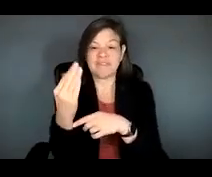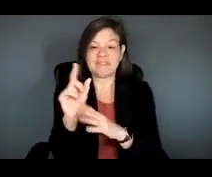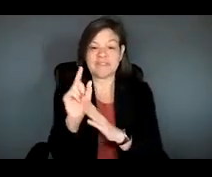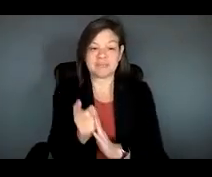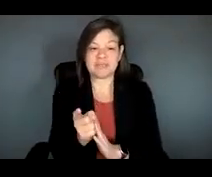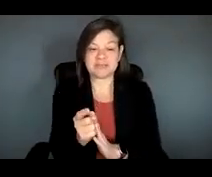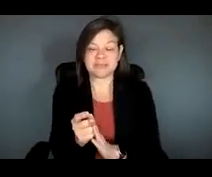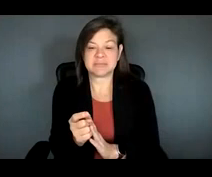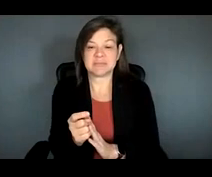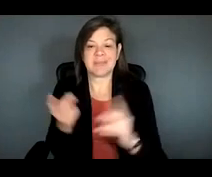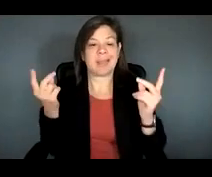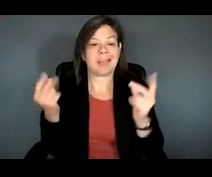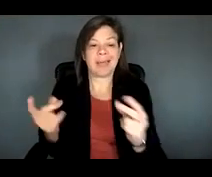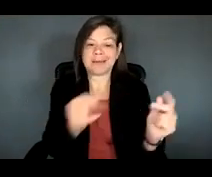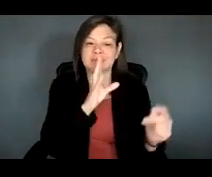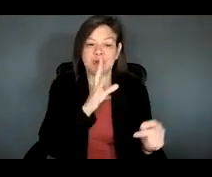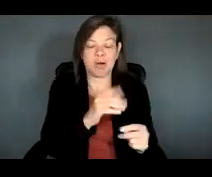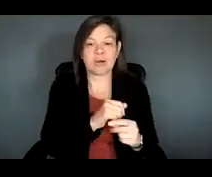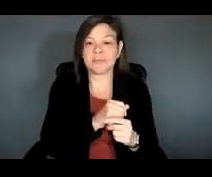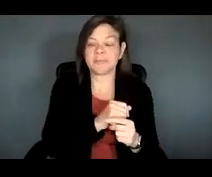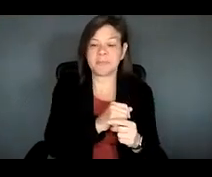and the lightning talk is a version of that.